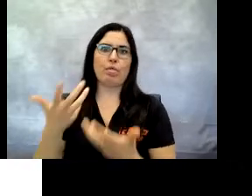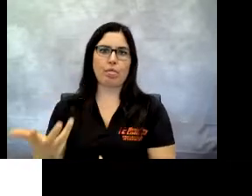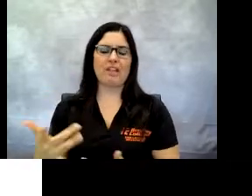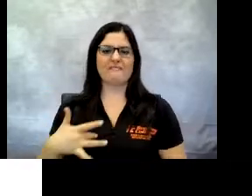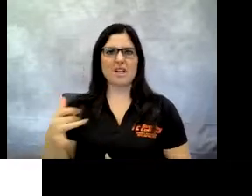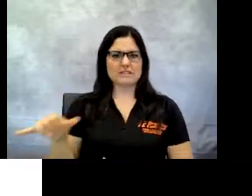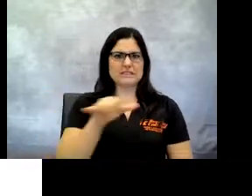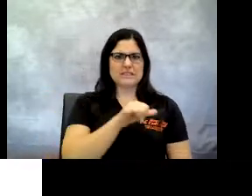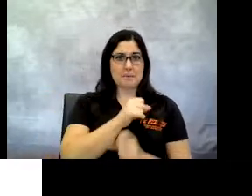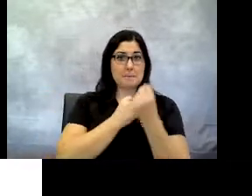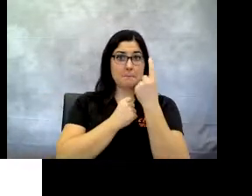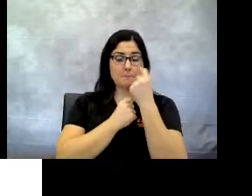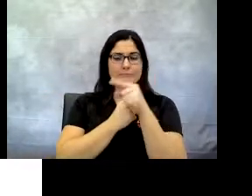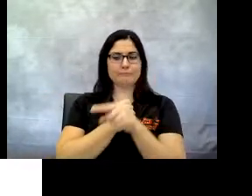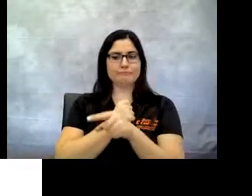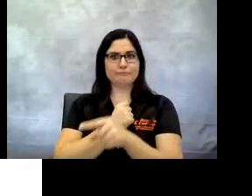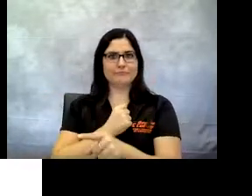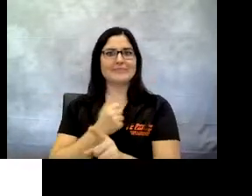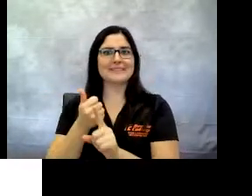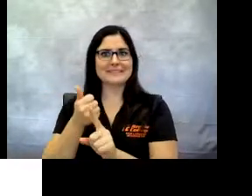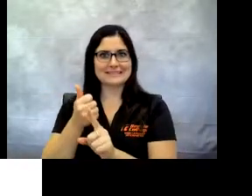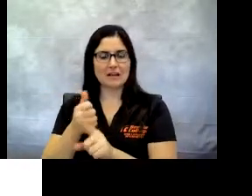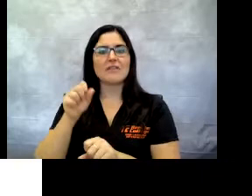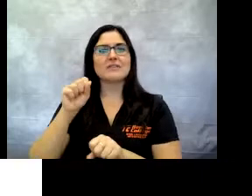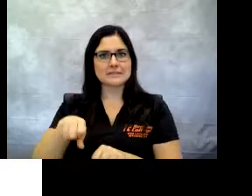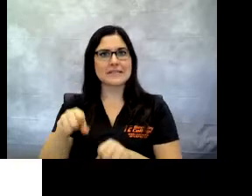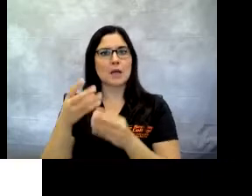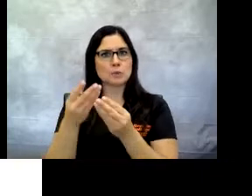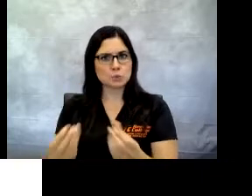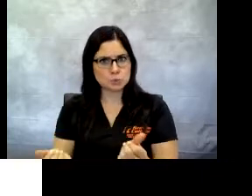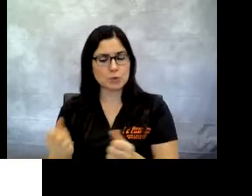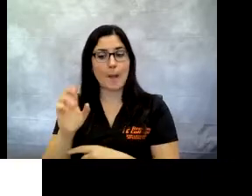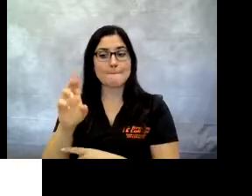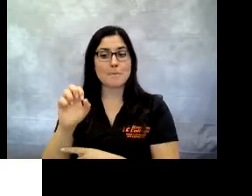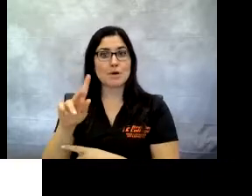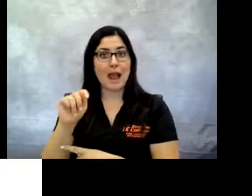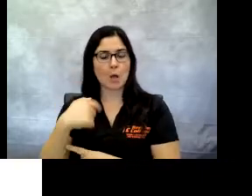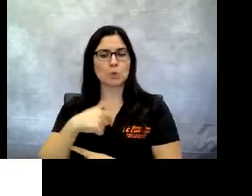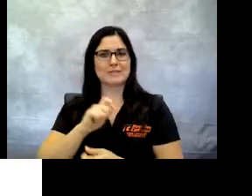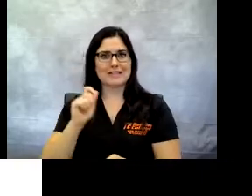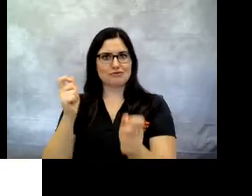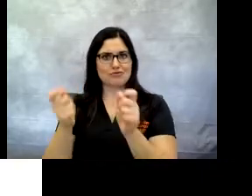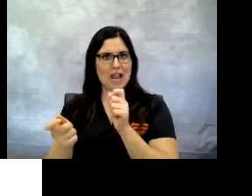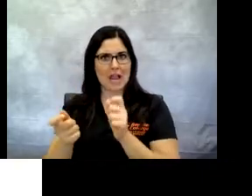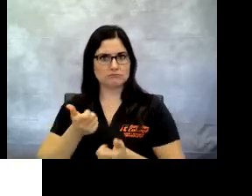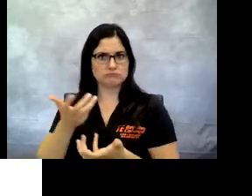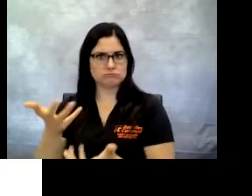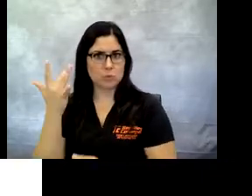It can very. Much be addressed systemically. That burnout is something that we can adjust. Our work cultures. We can adjust the demands.